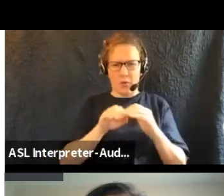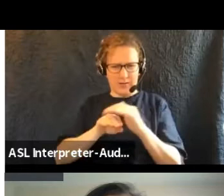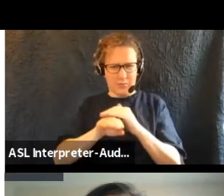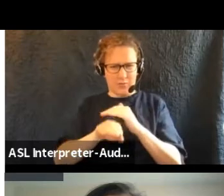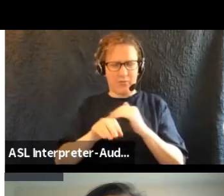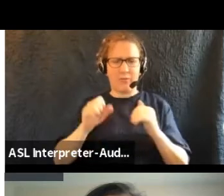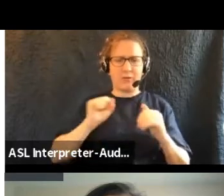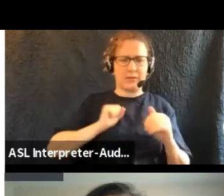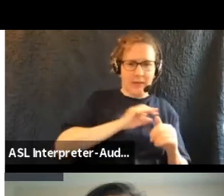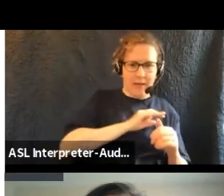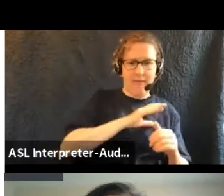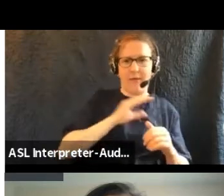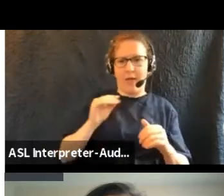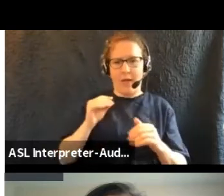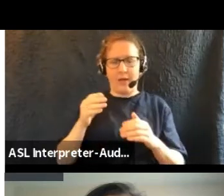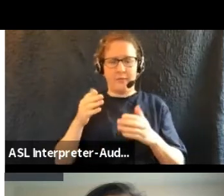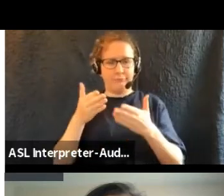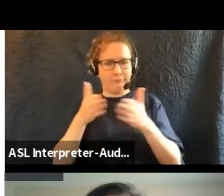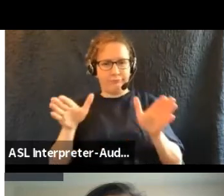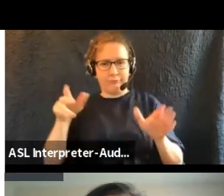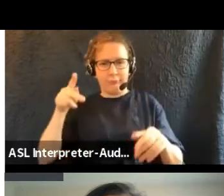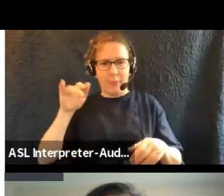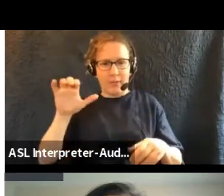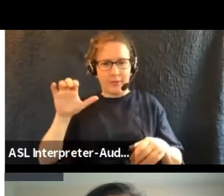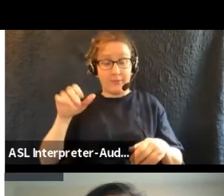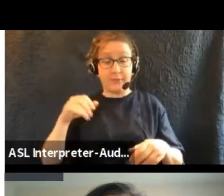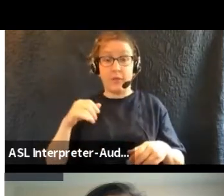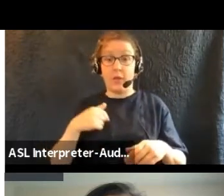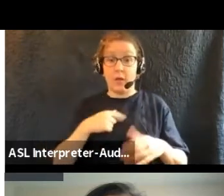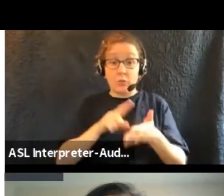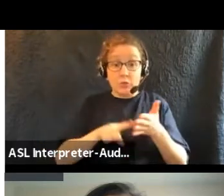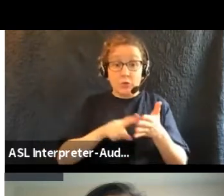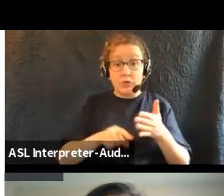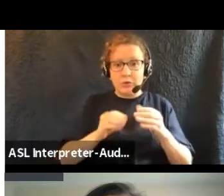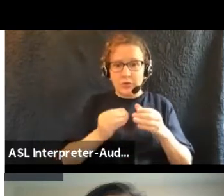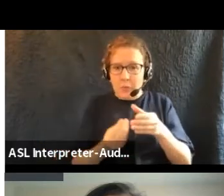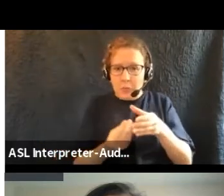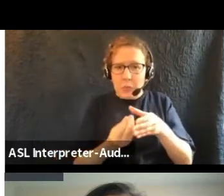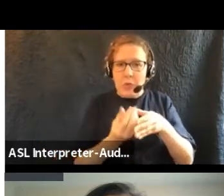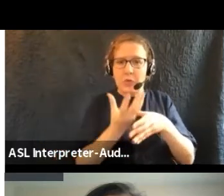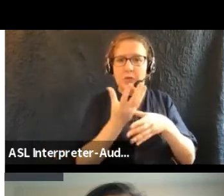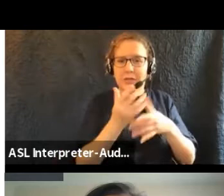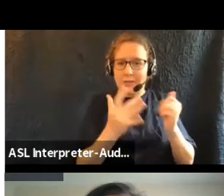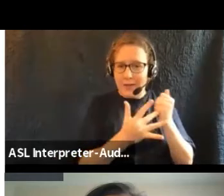I also researched emerging technologies and data visualization and mapping for non visual